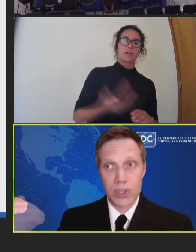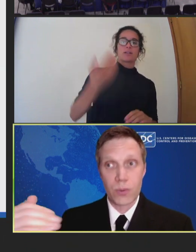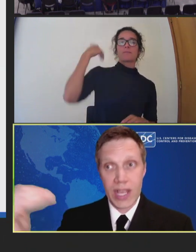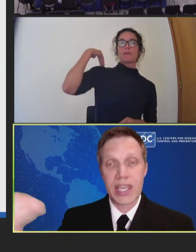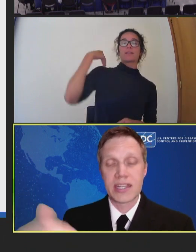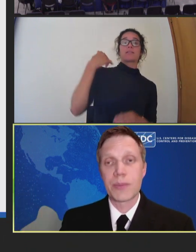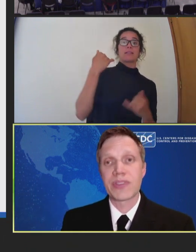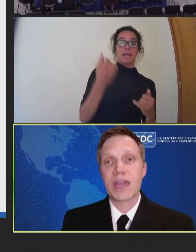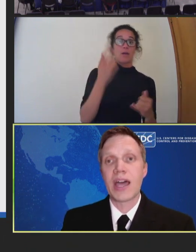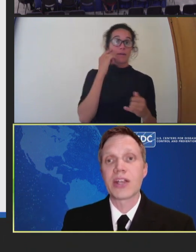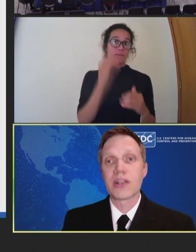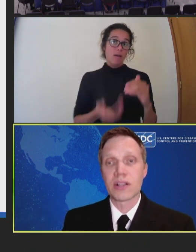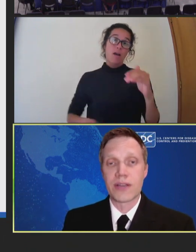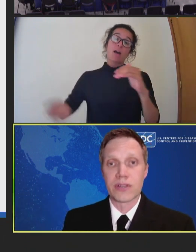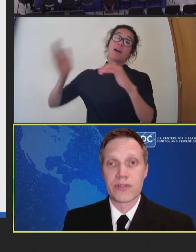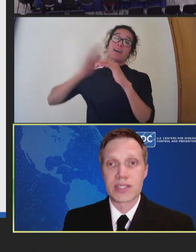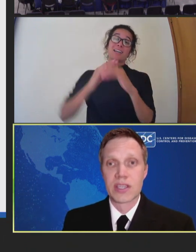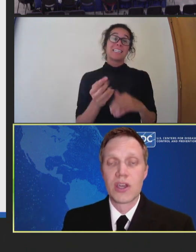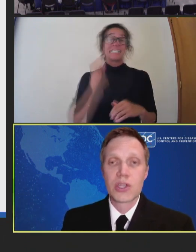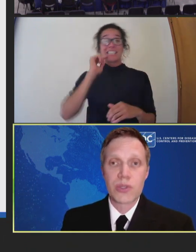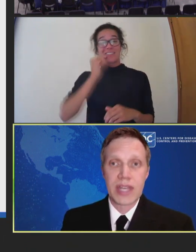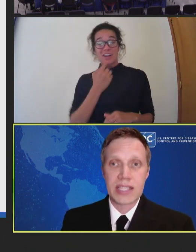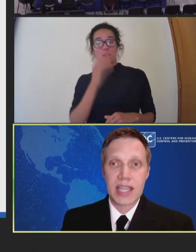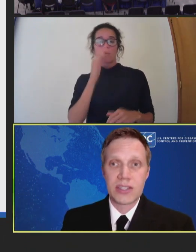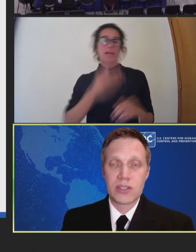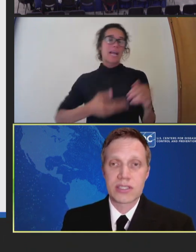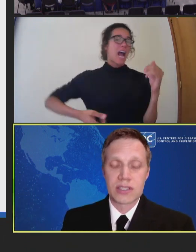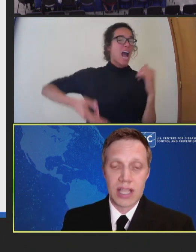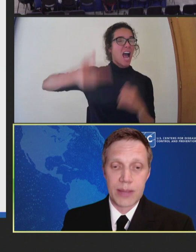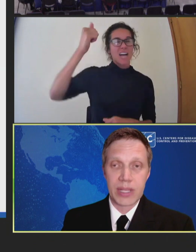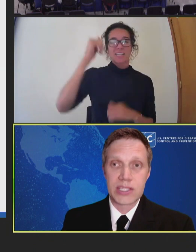And we actually ended up with a higher level of this. So, the next slide, please.